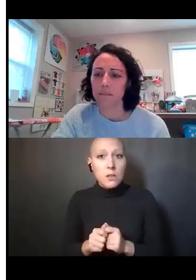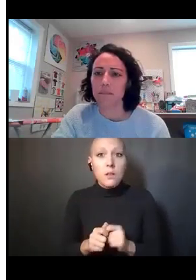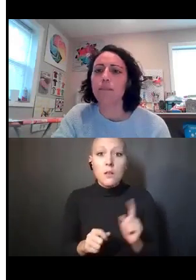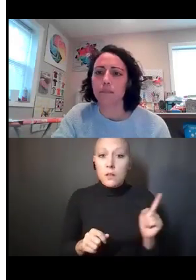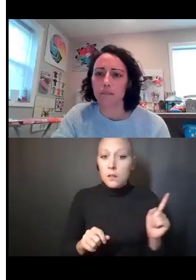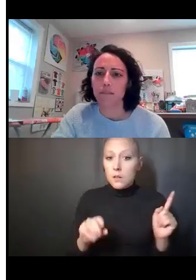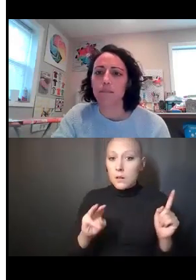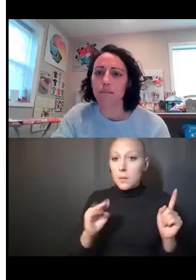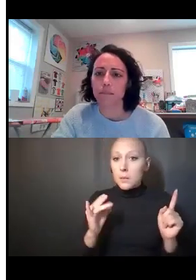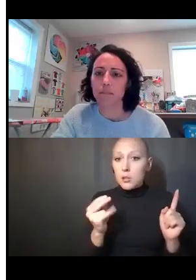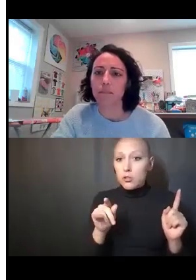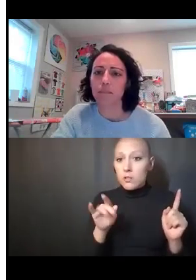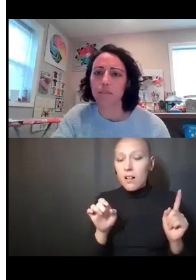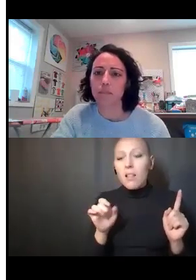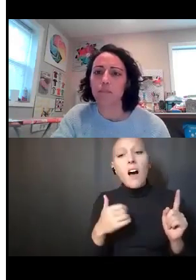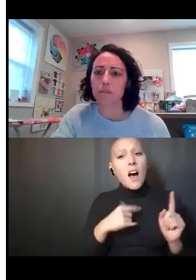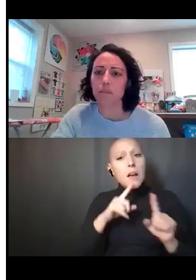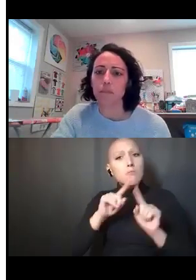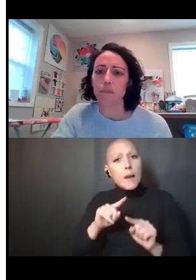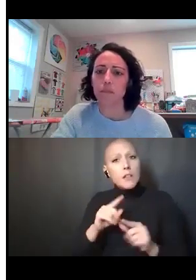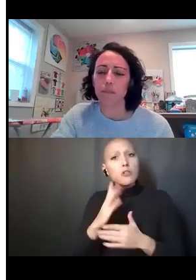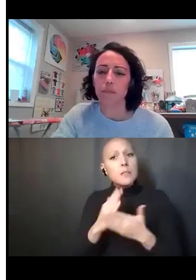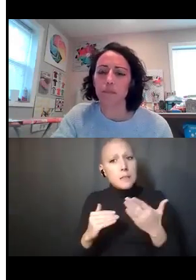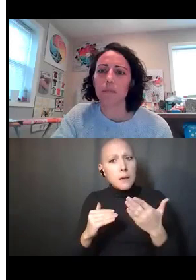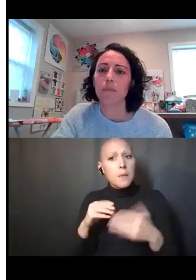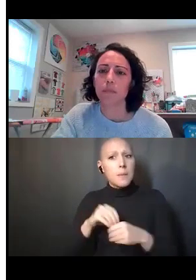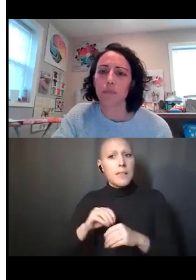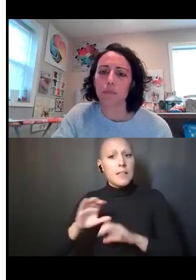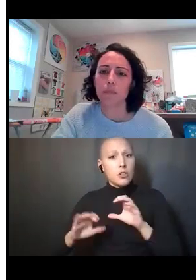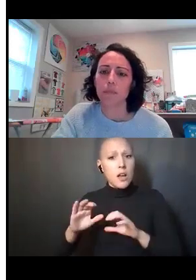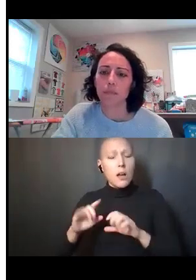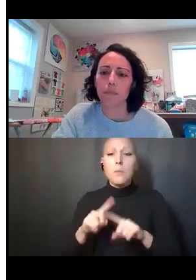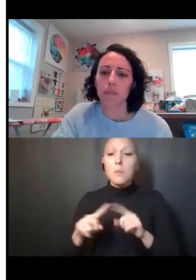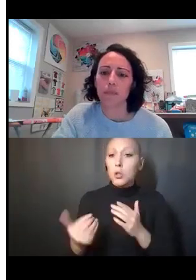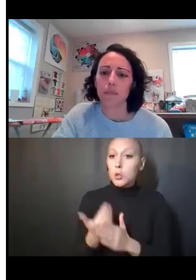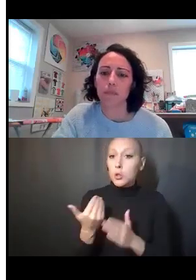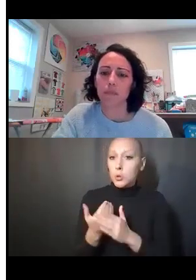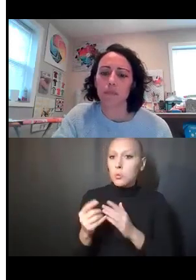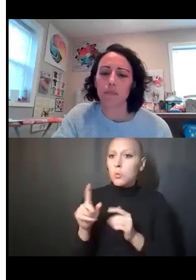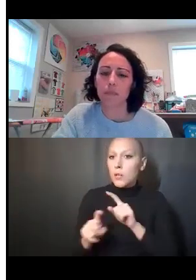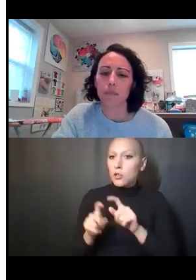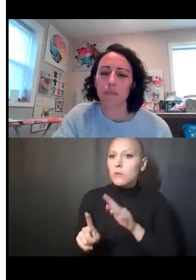but there's also some new ones that have come in. I wanted to go back to Audrey's question